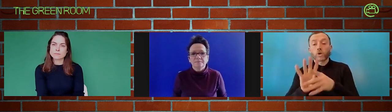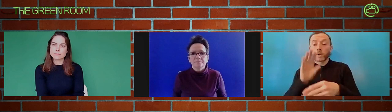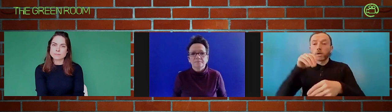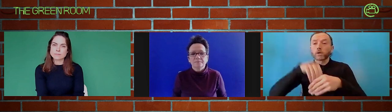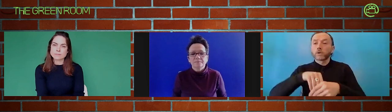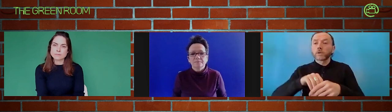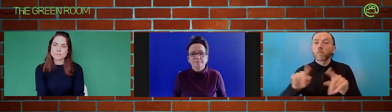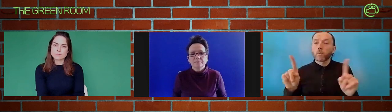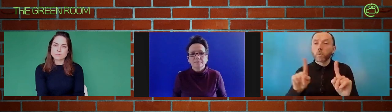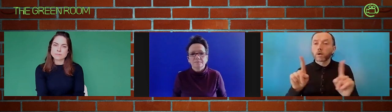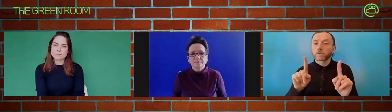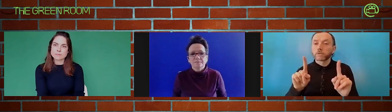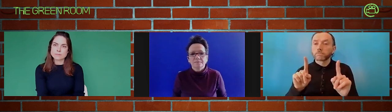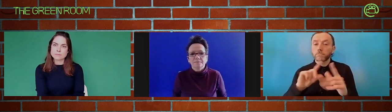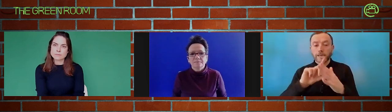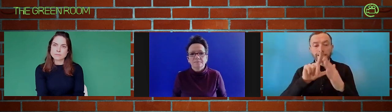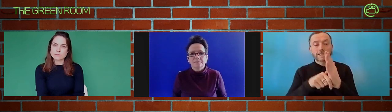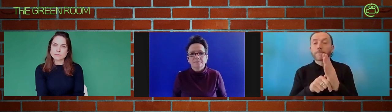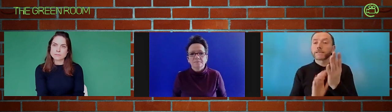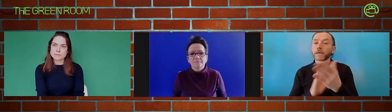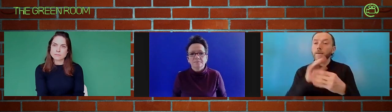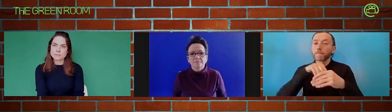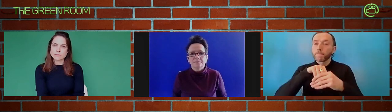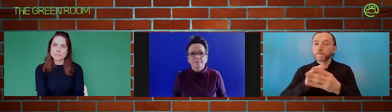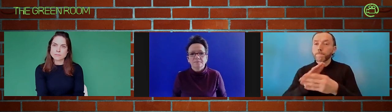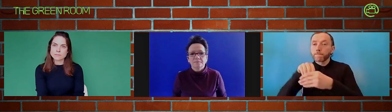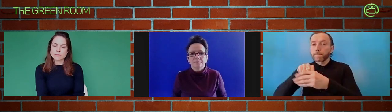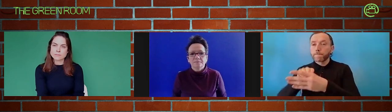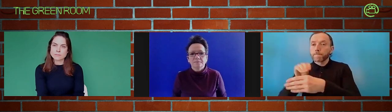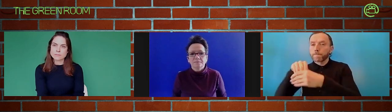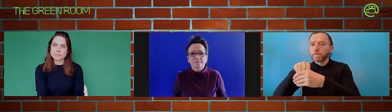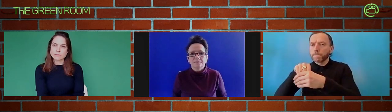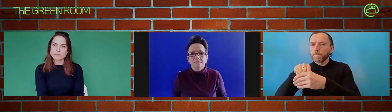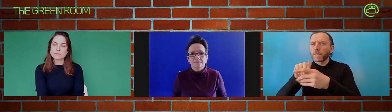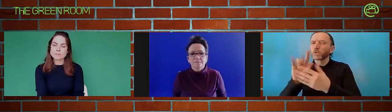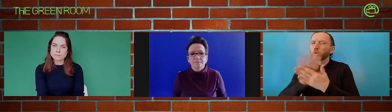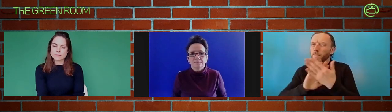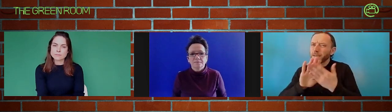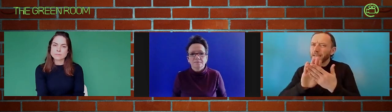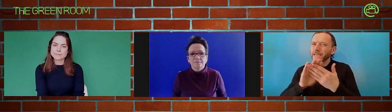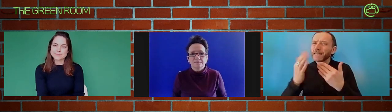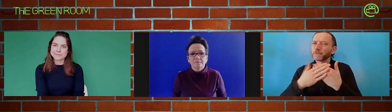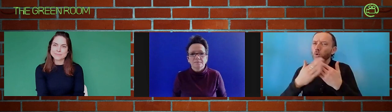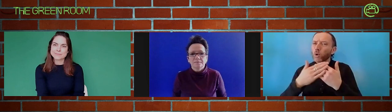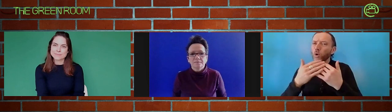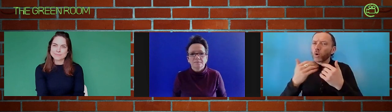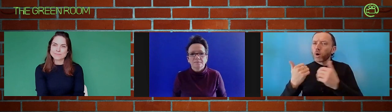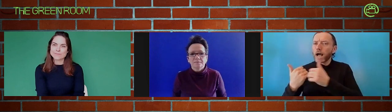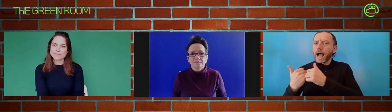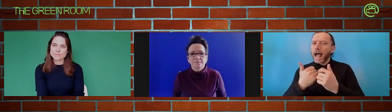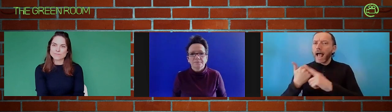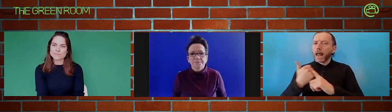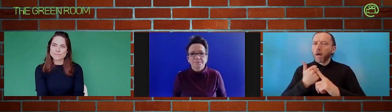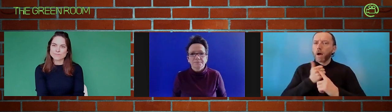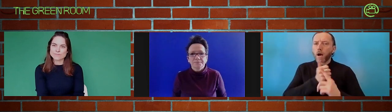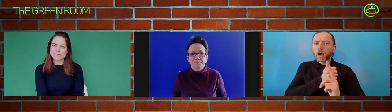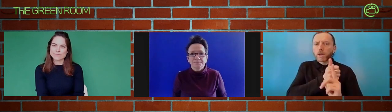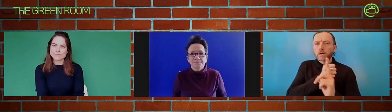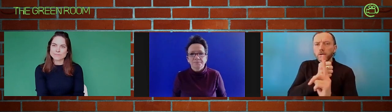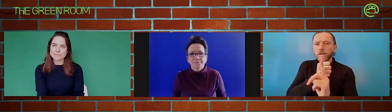disability in that. So that's, what I mean to say is I think there's a lot more allyship going on. So it's not just people in their silos.